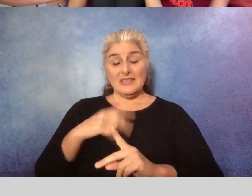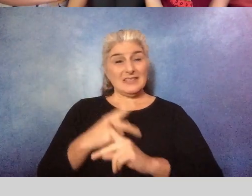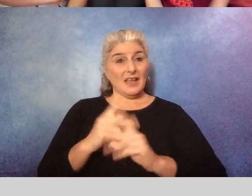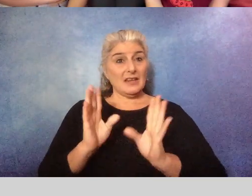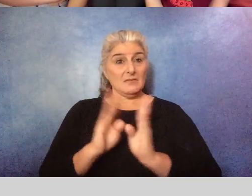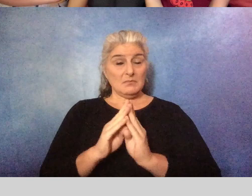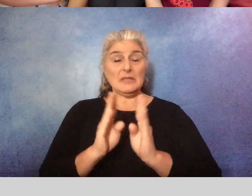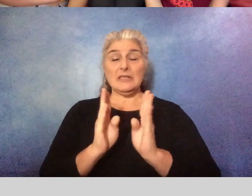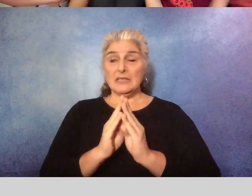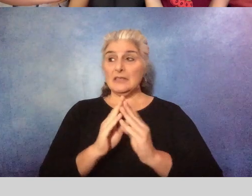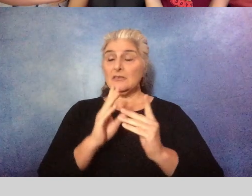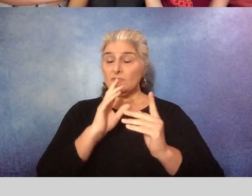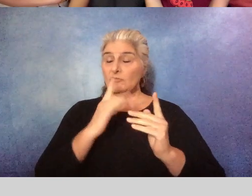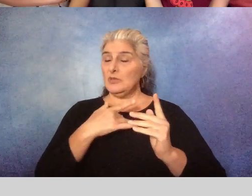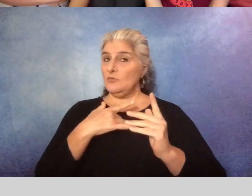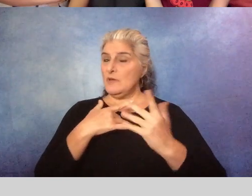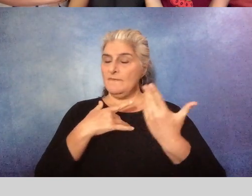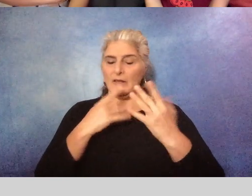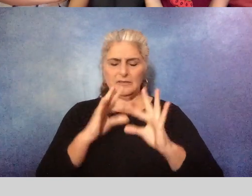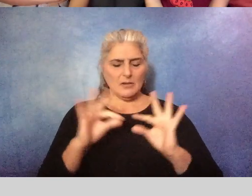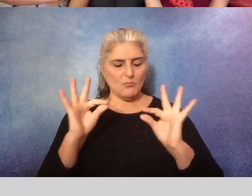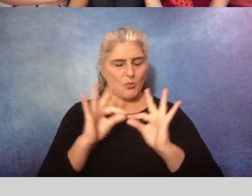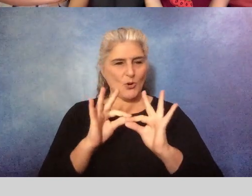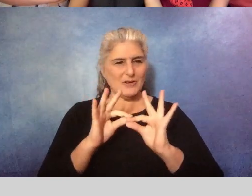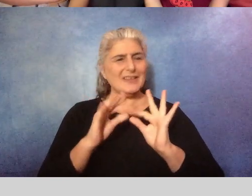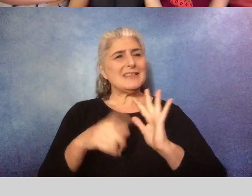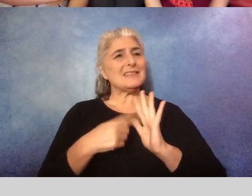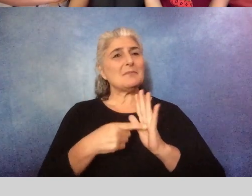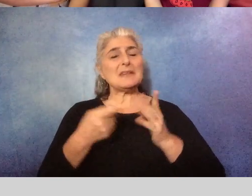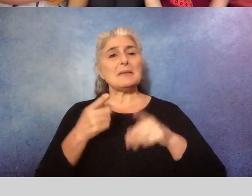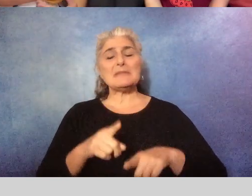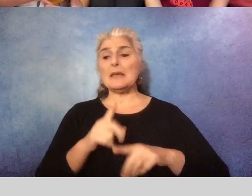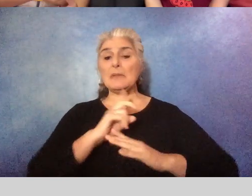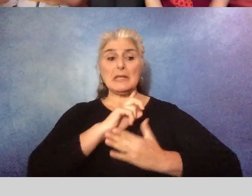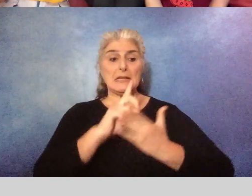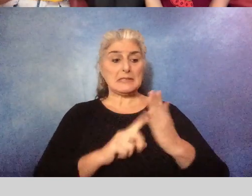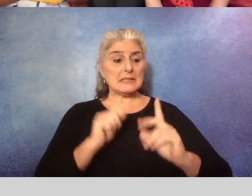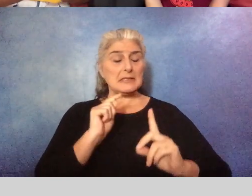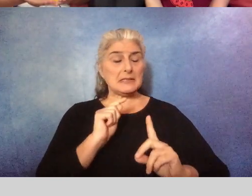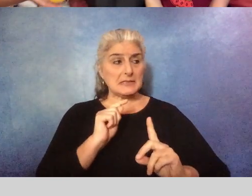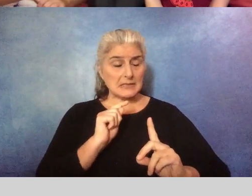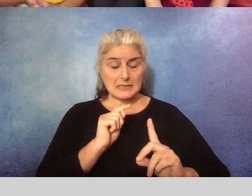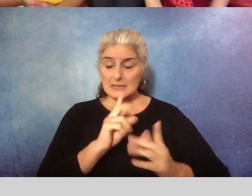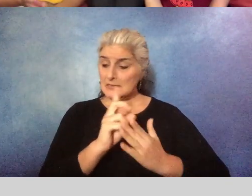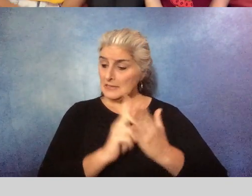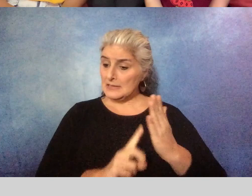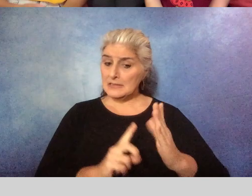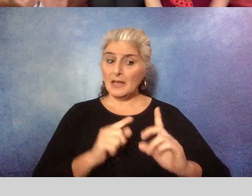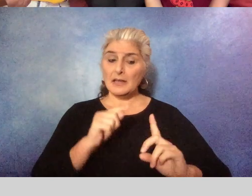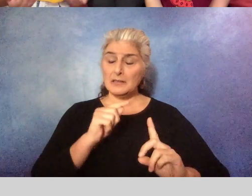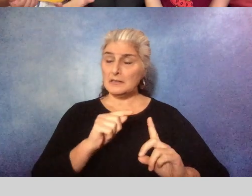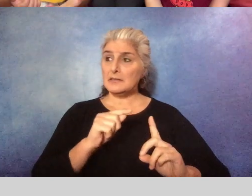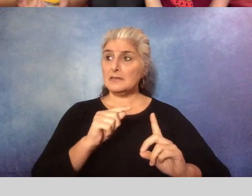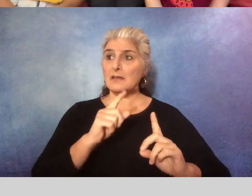were starting to get really hard to, to implement. Not because they were by themselves hard,